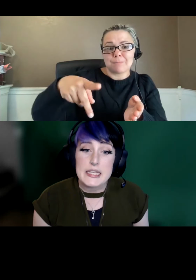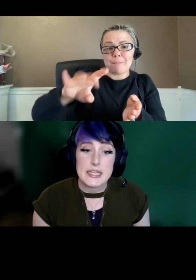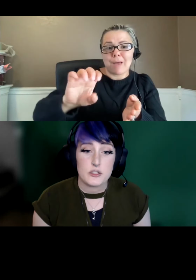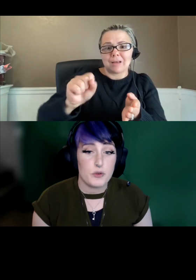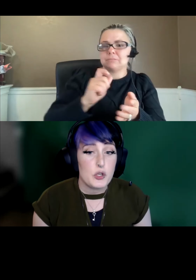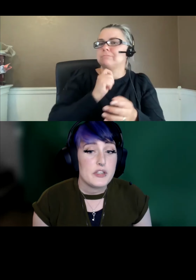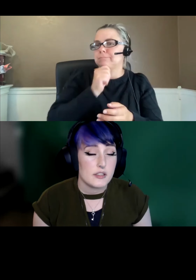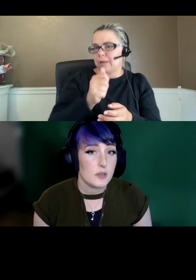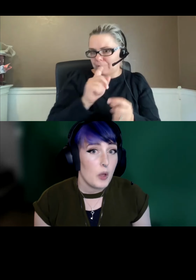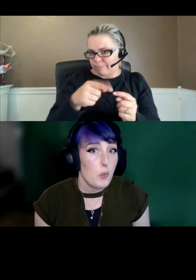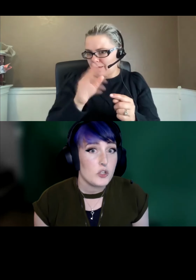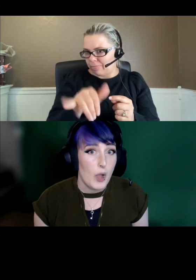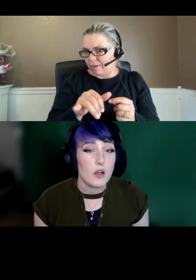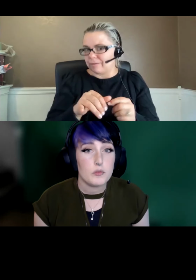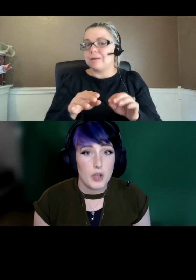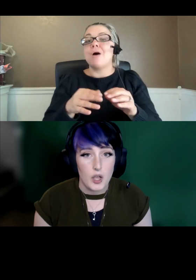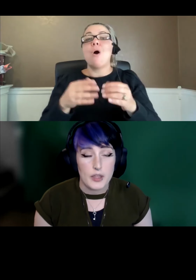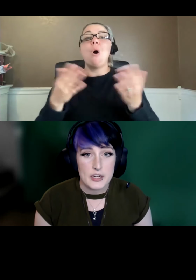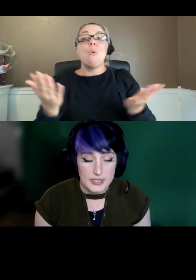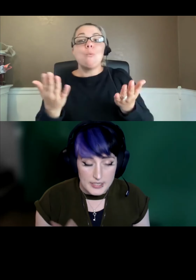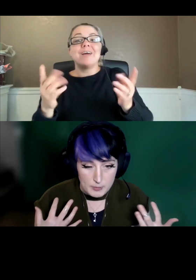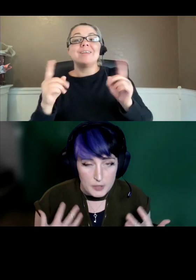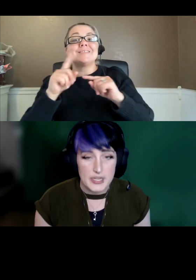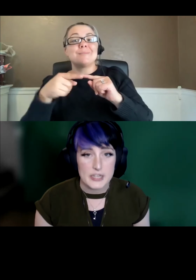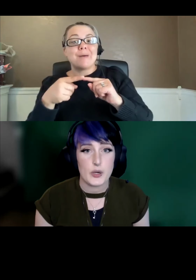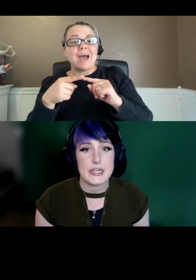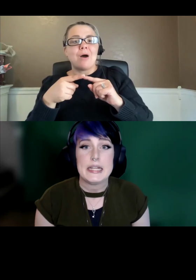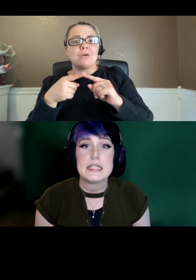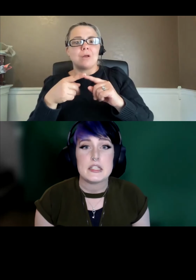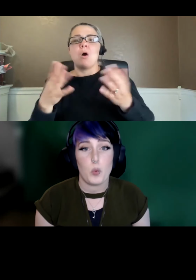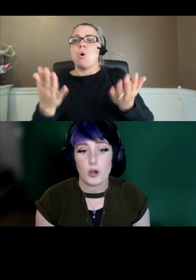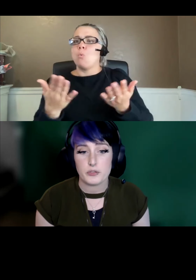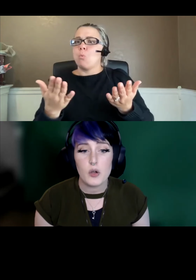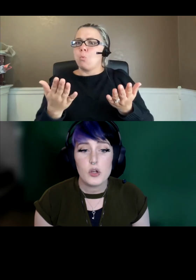is, is a review of a system that worked well. Accessibility was integrated into this workflow